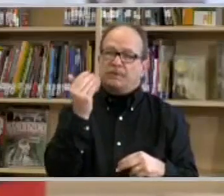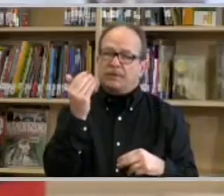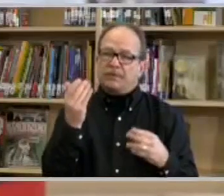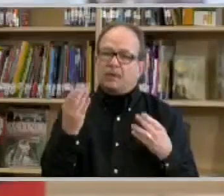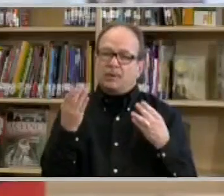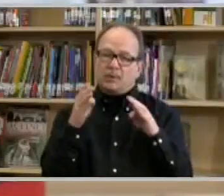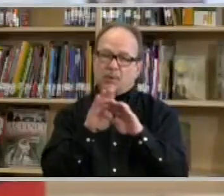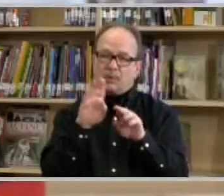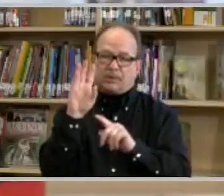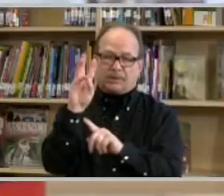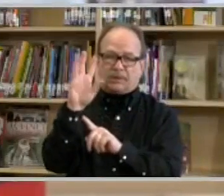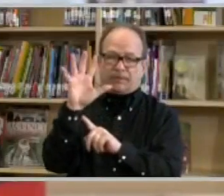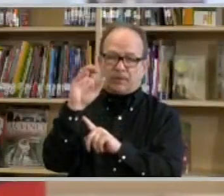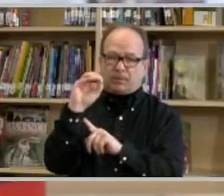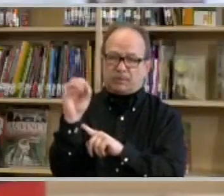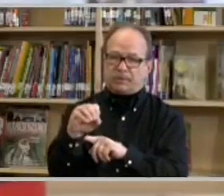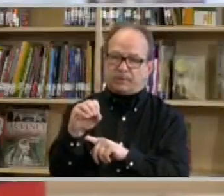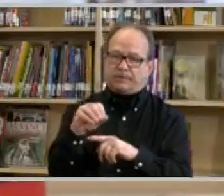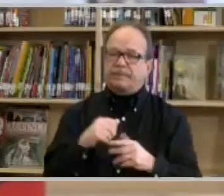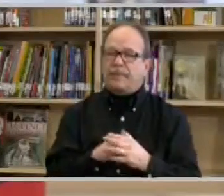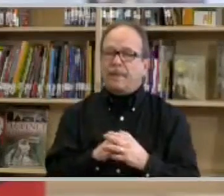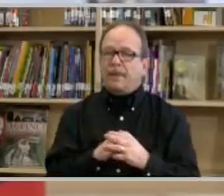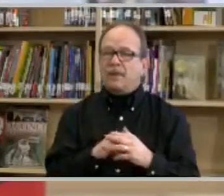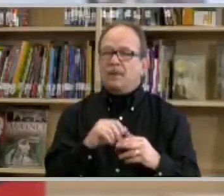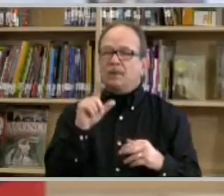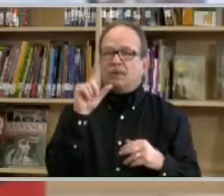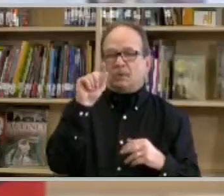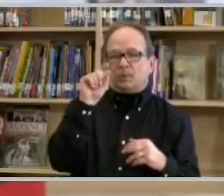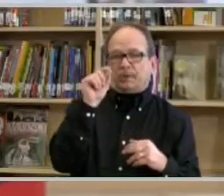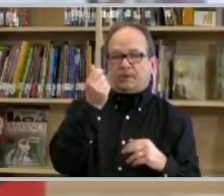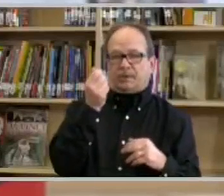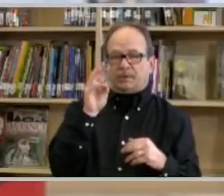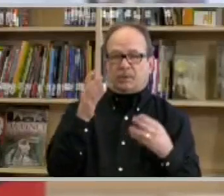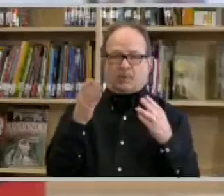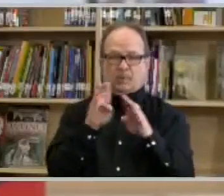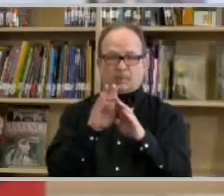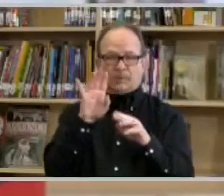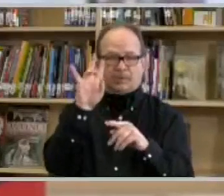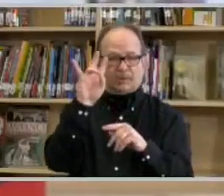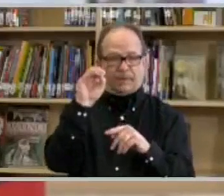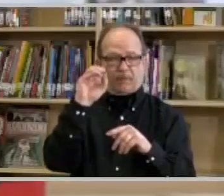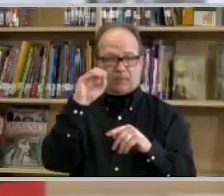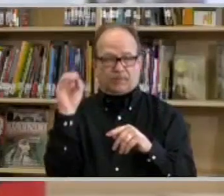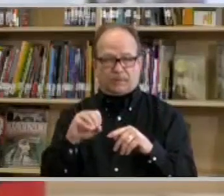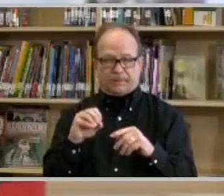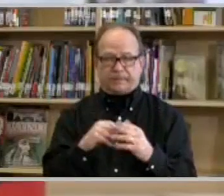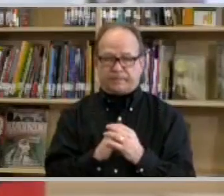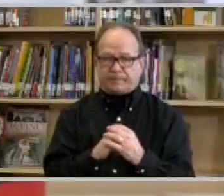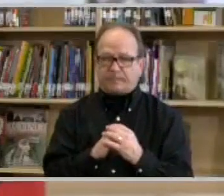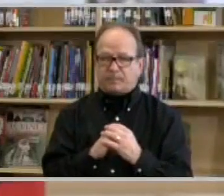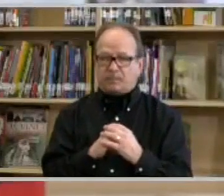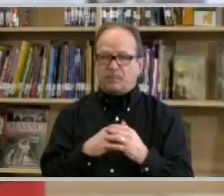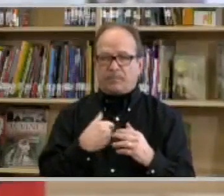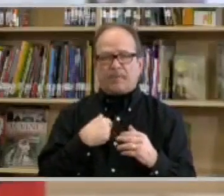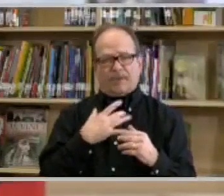IN 2015 FOR EXAMPLE THEY CLOSED 65% OF THE CASES IN 2015.